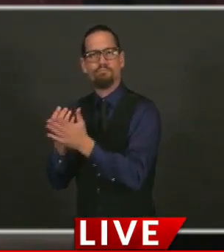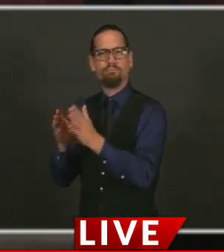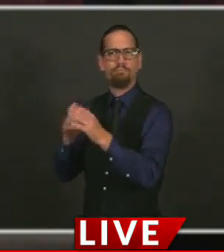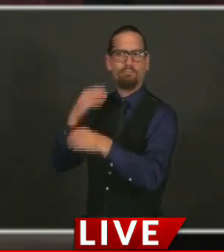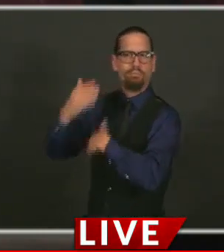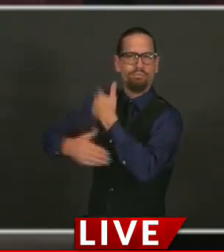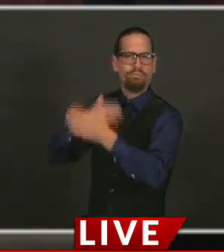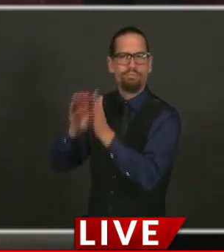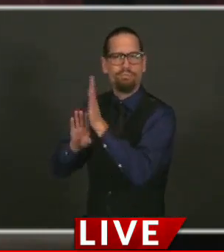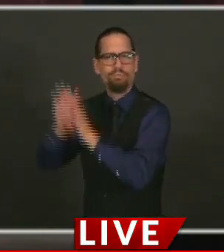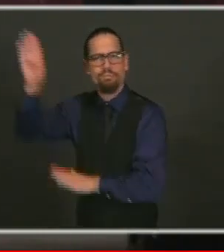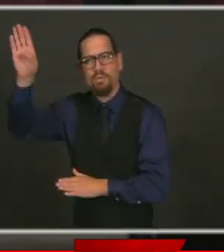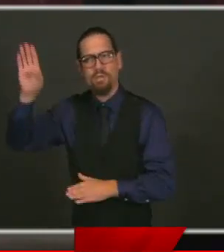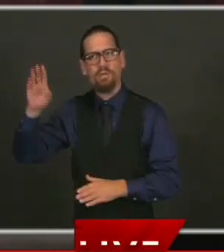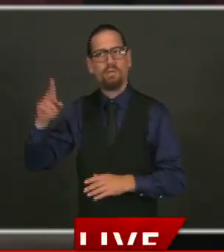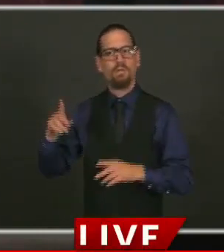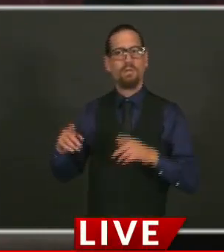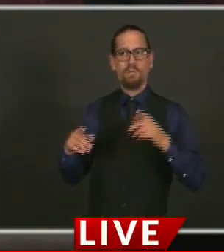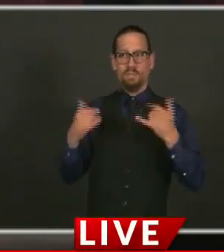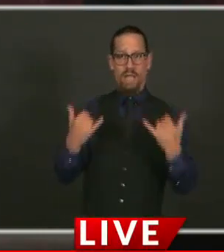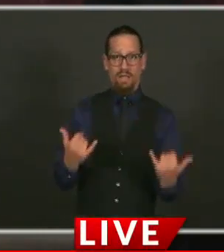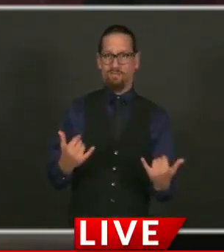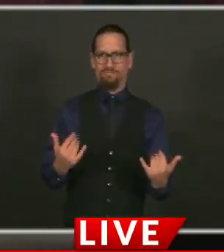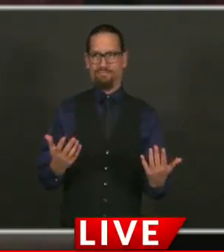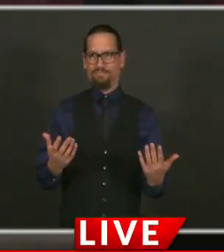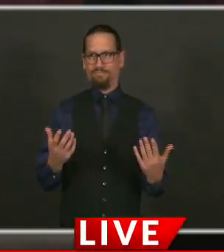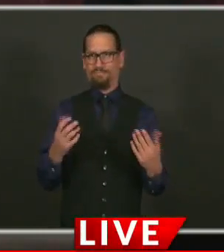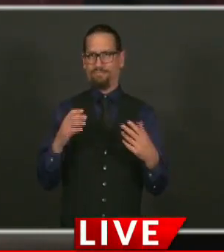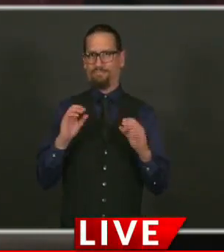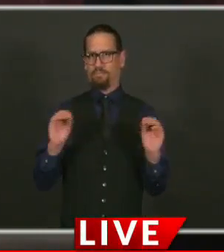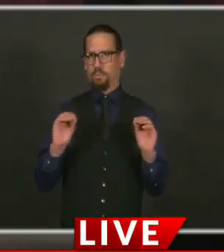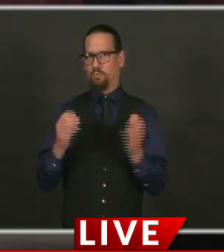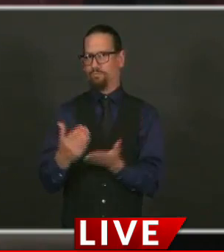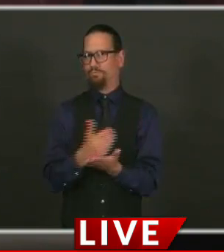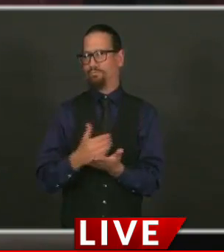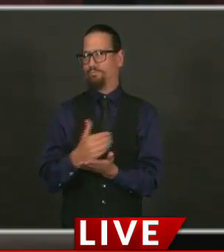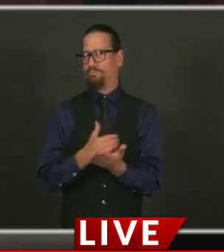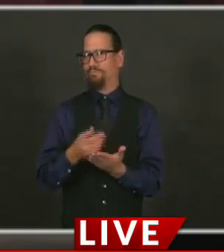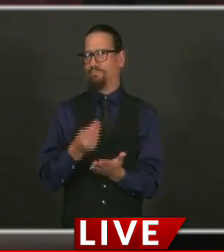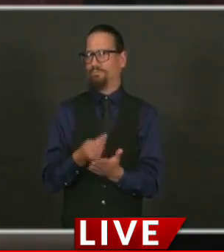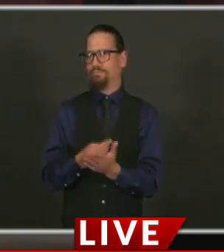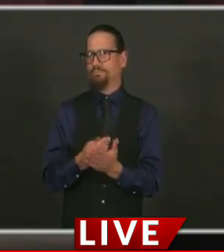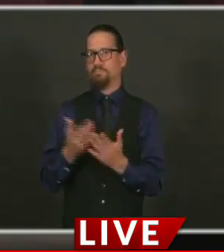ISLAND IS -- WRITE OFFS, ETC. AFTER YEARS OF WAGE GROWTH --